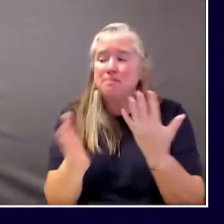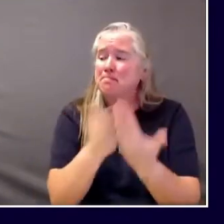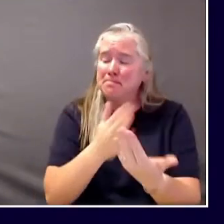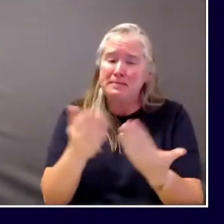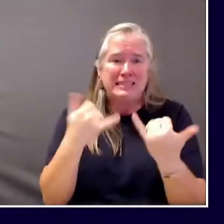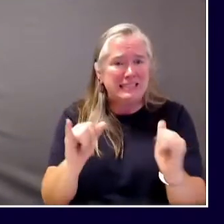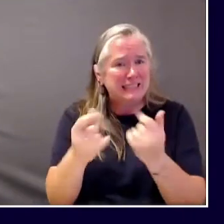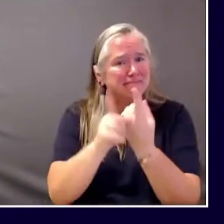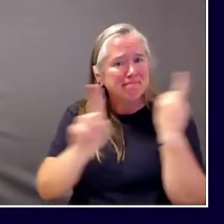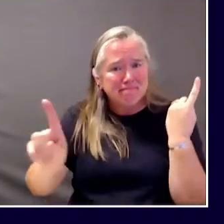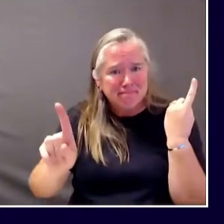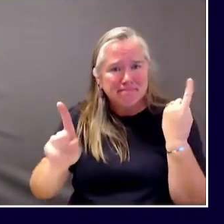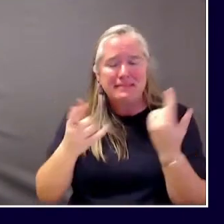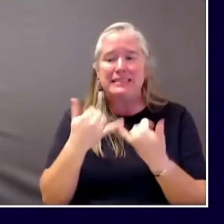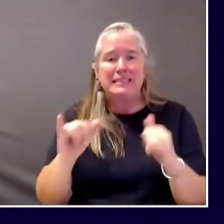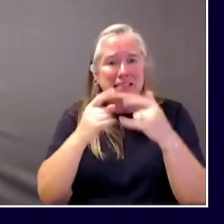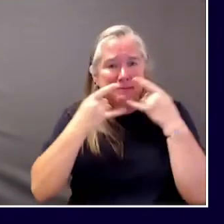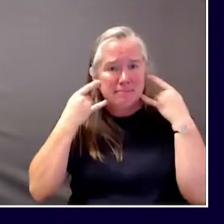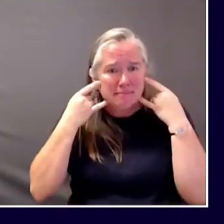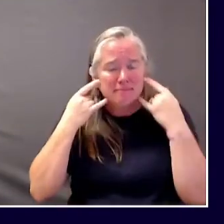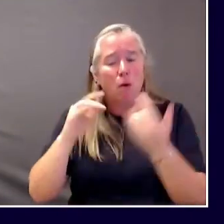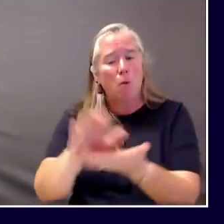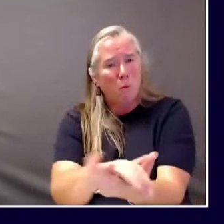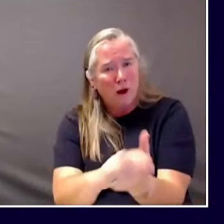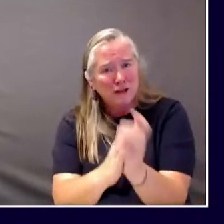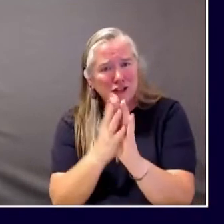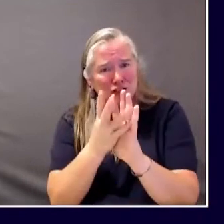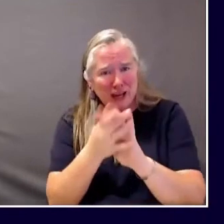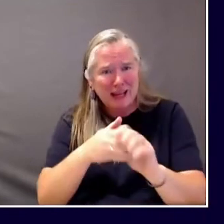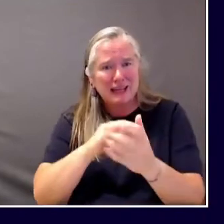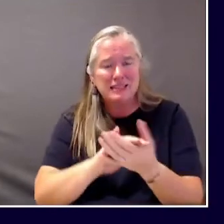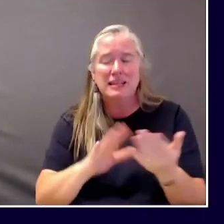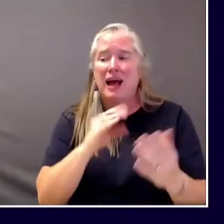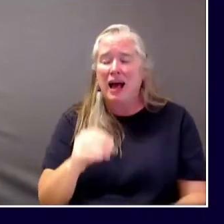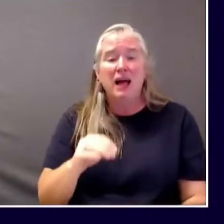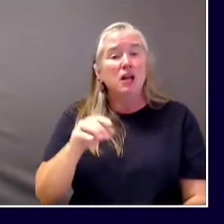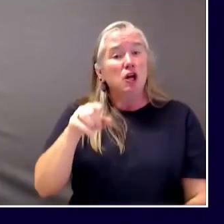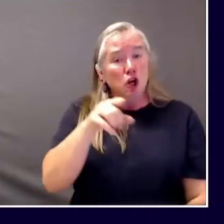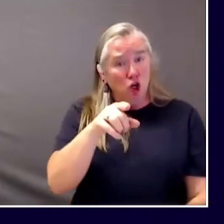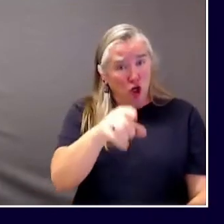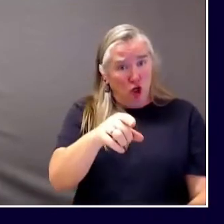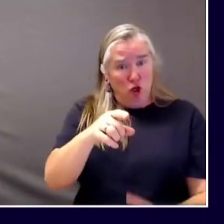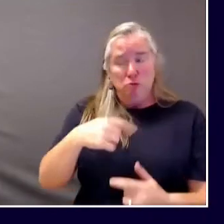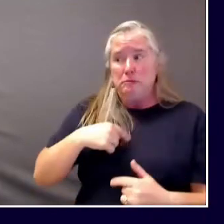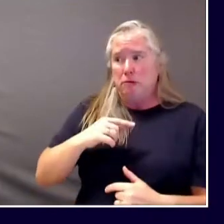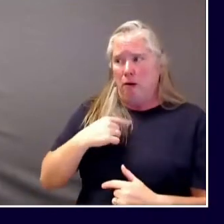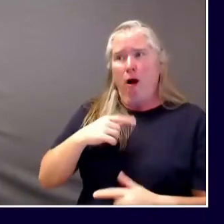wash your hands frequently